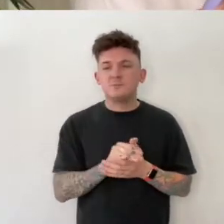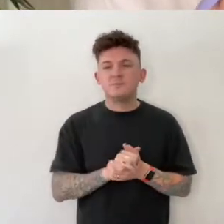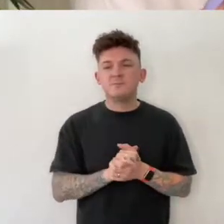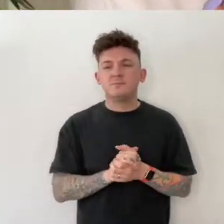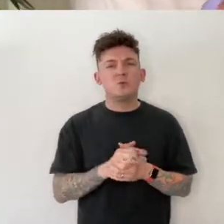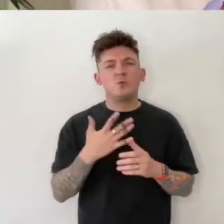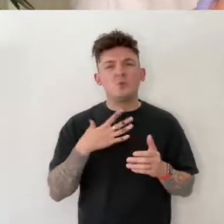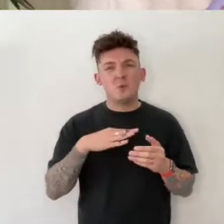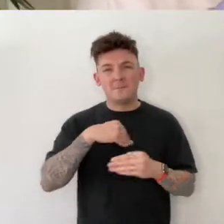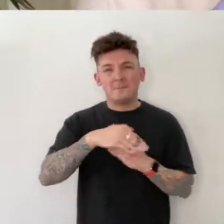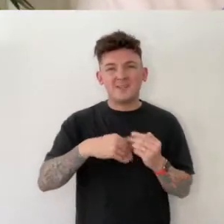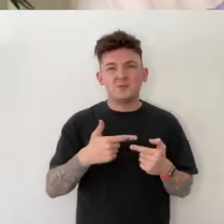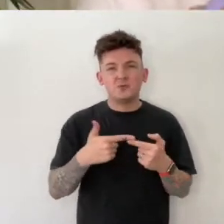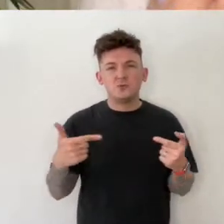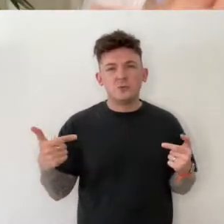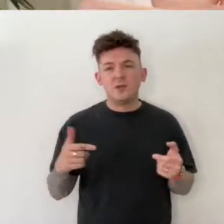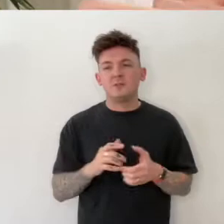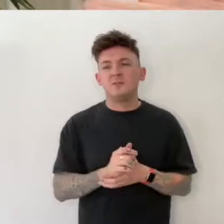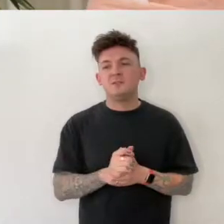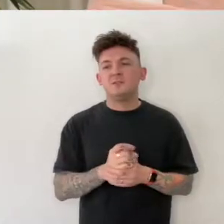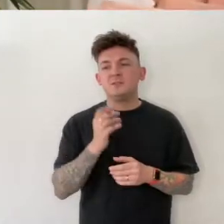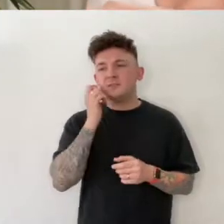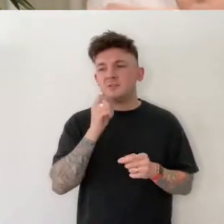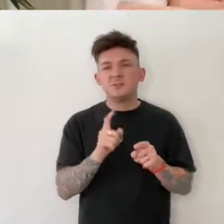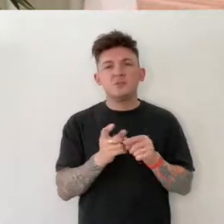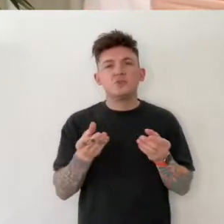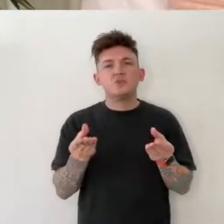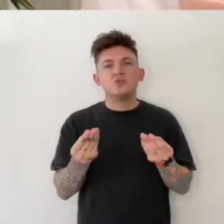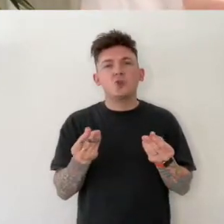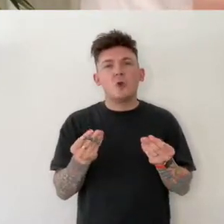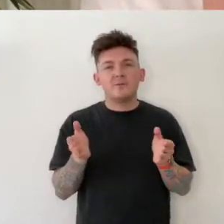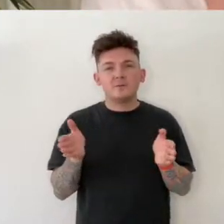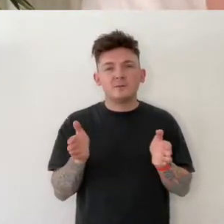much but you're just trying to soften the edges between the different shades you put